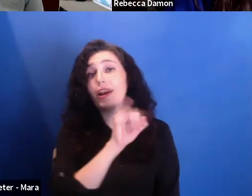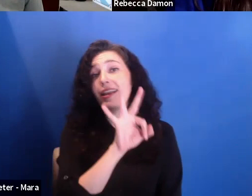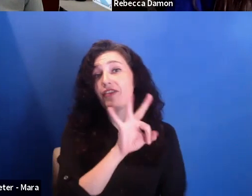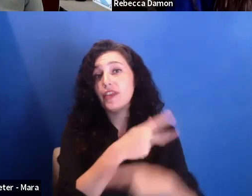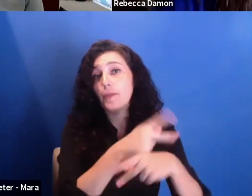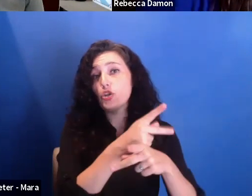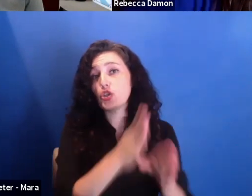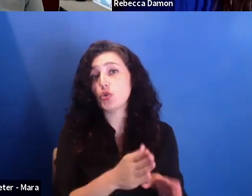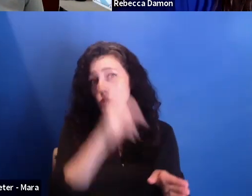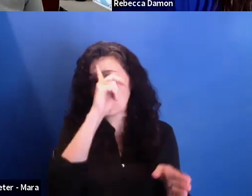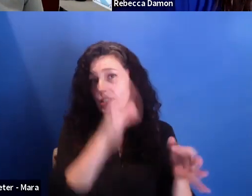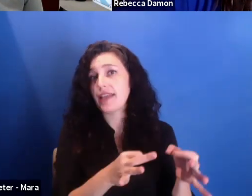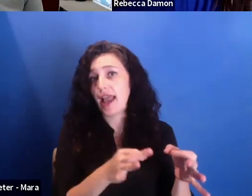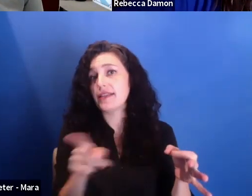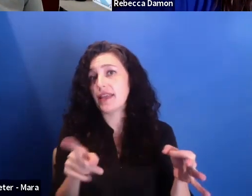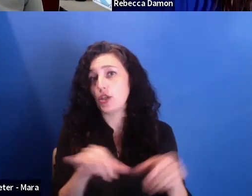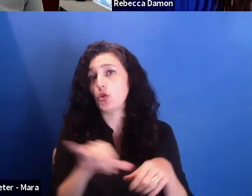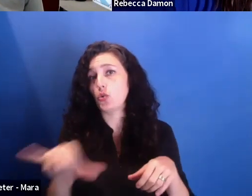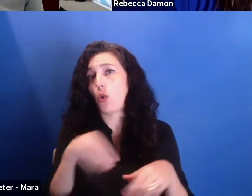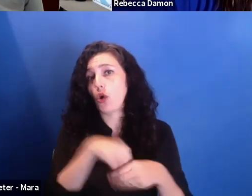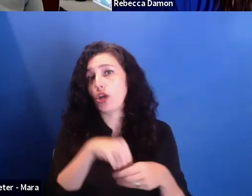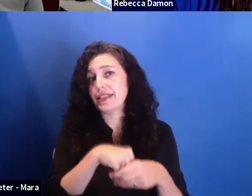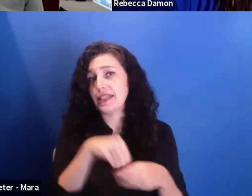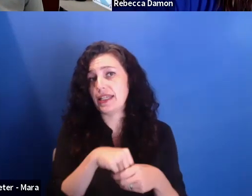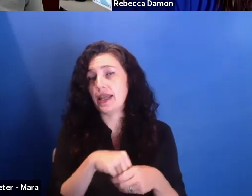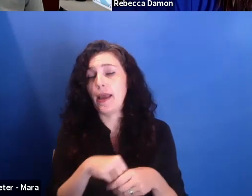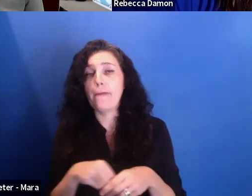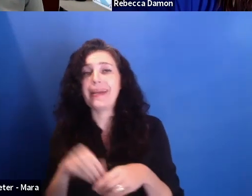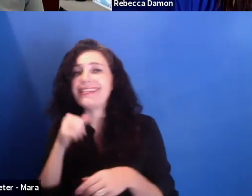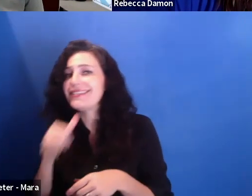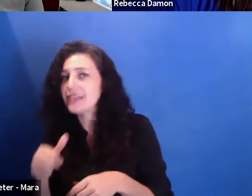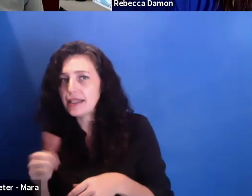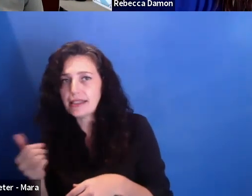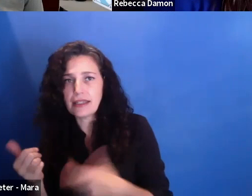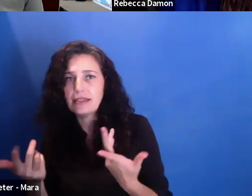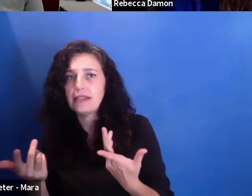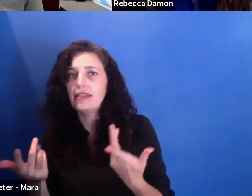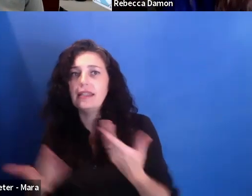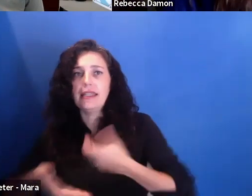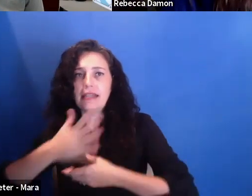What it doesn't cover is quarantine during time period, when you are actually working. So if you are doing what some people are calling